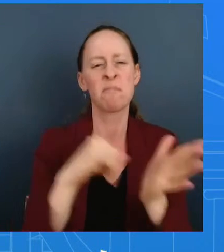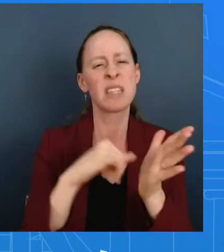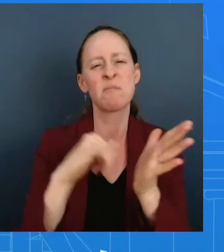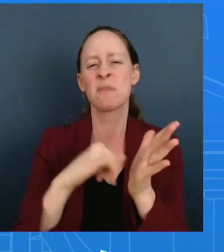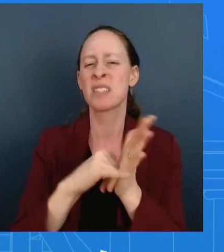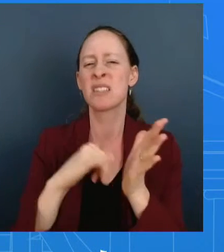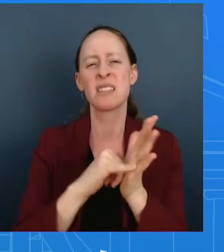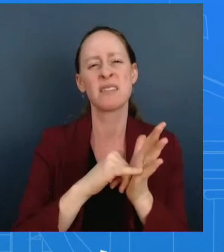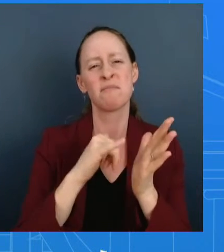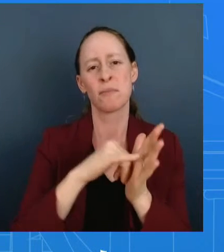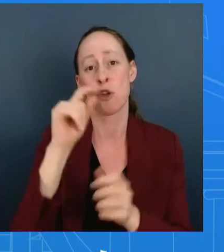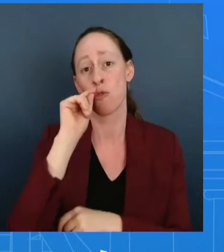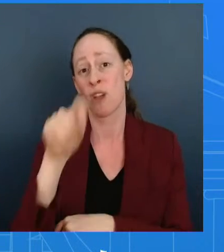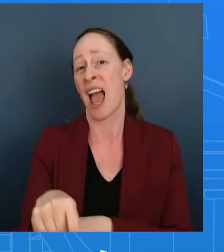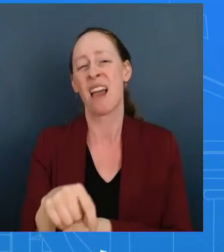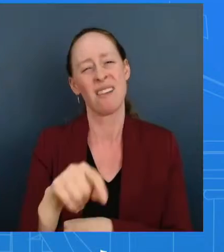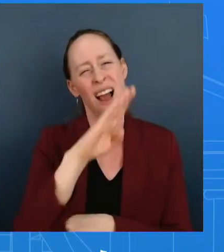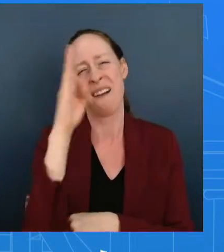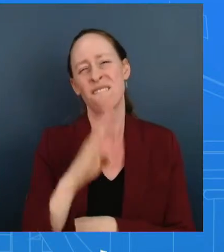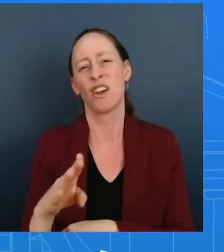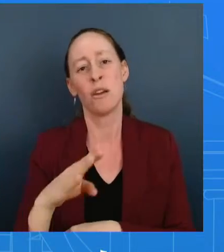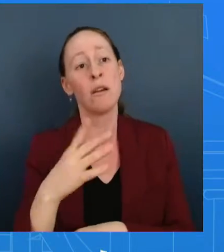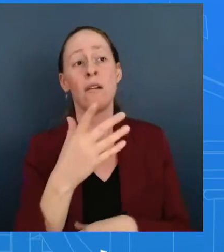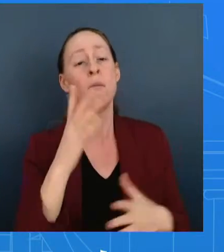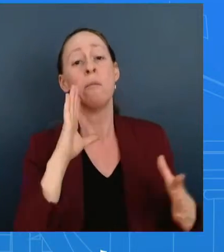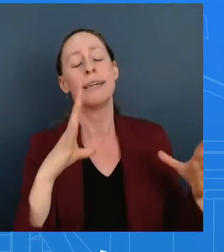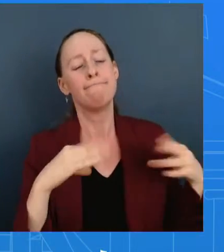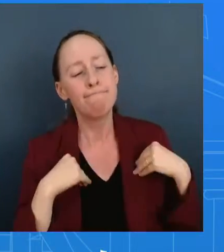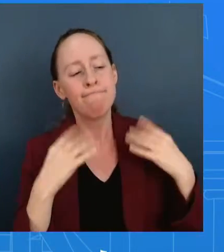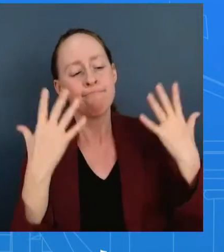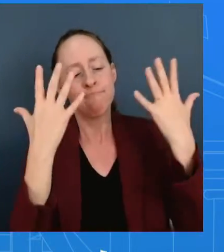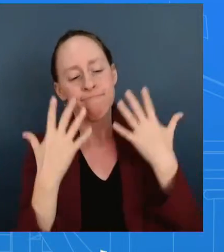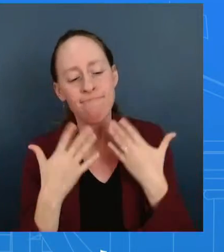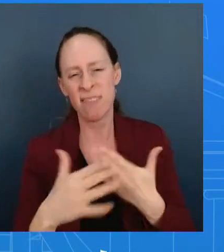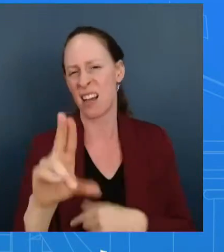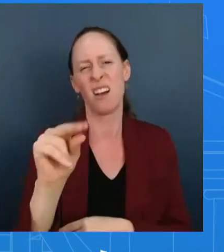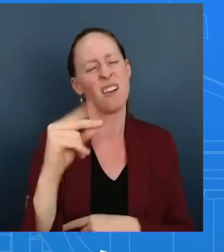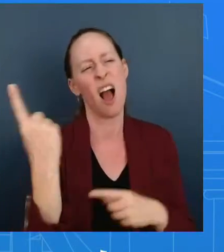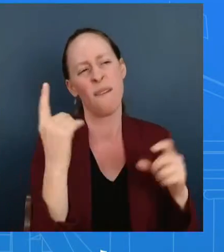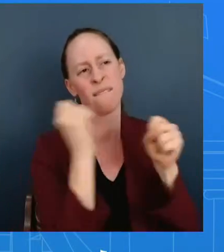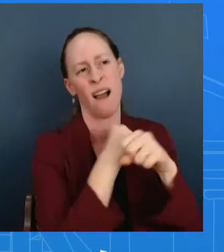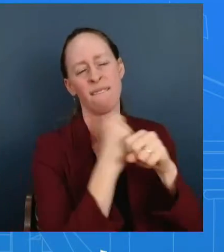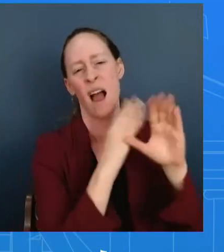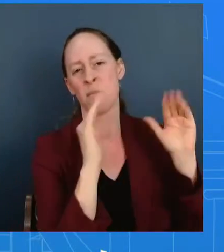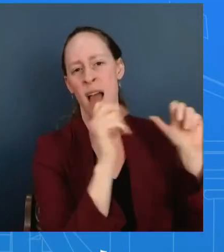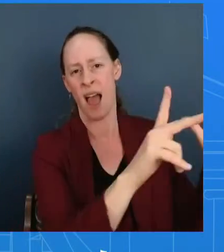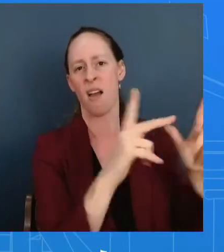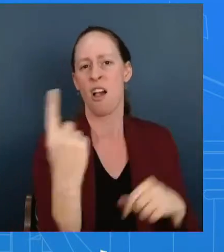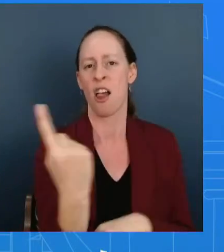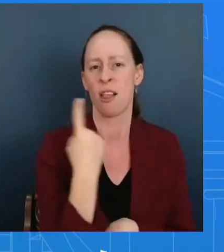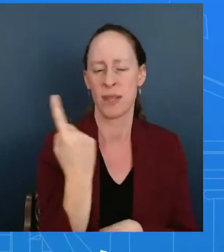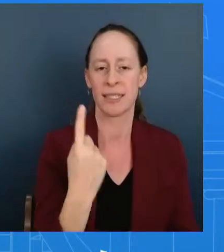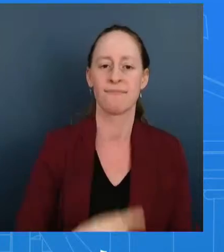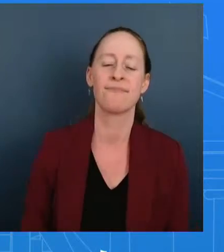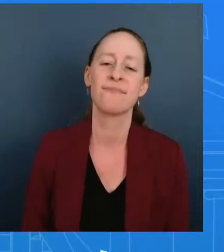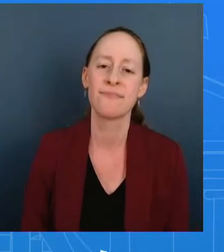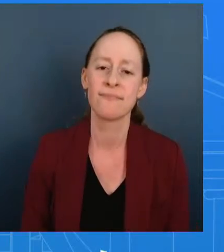Let's go ahead. Go ahead, Zeke. The Press: Thanks, John. You mentioned the context of the summit this week. It's also the first time the president has interacted